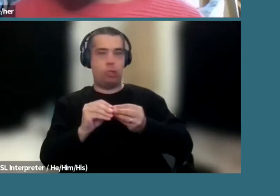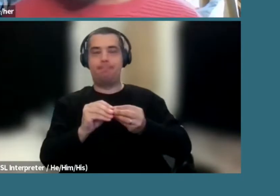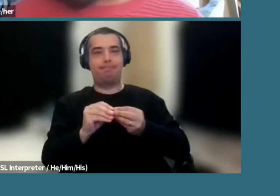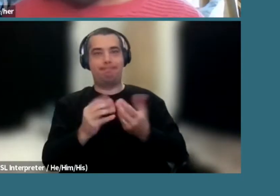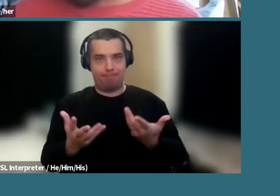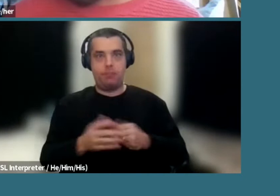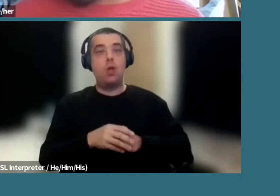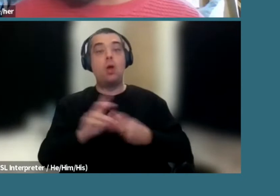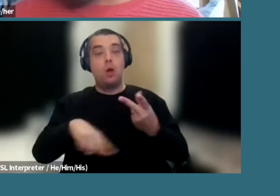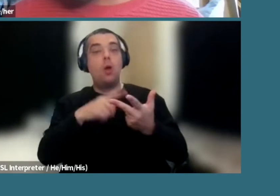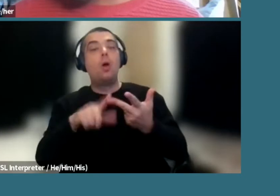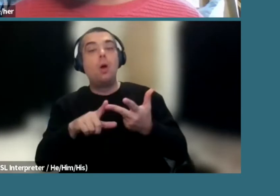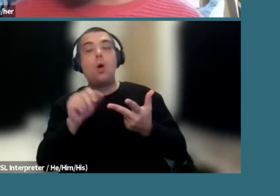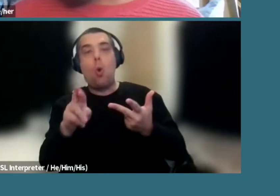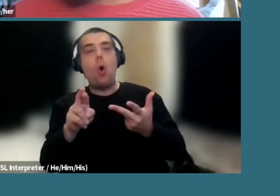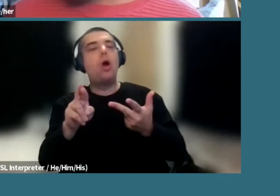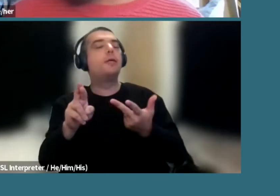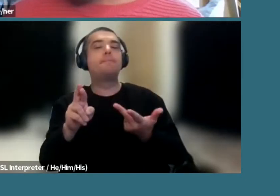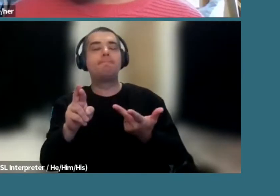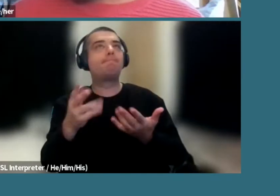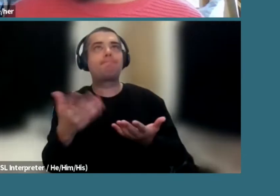Or it will give me some very